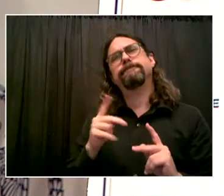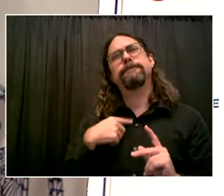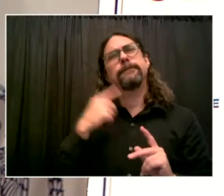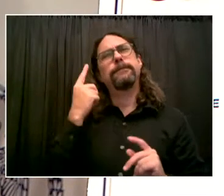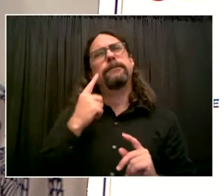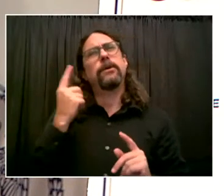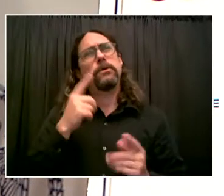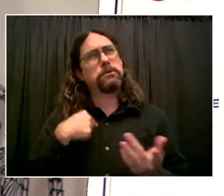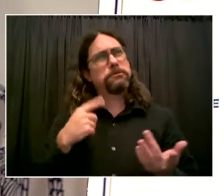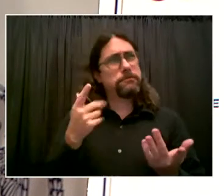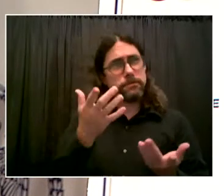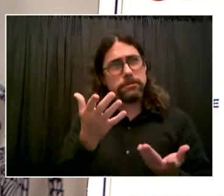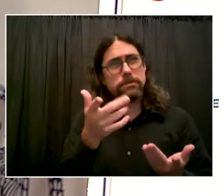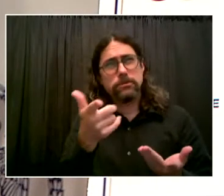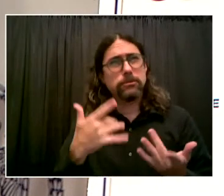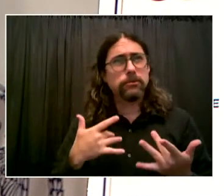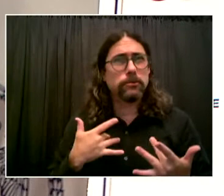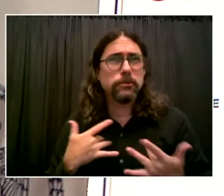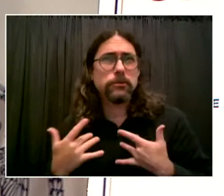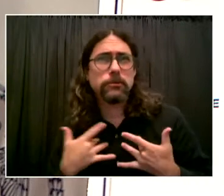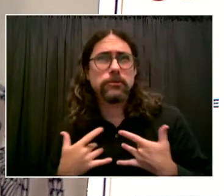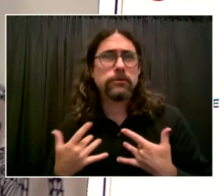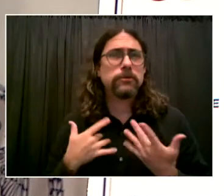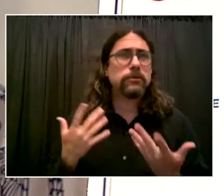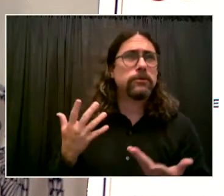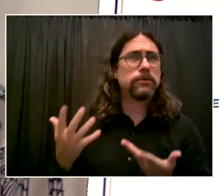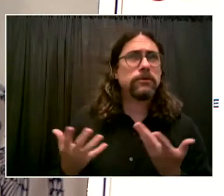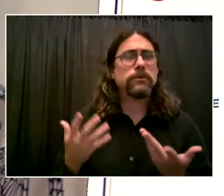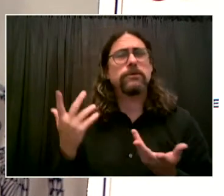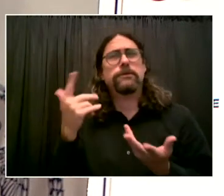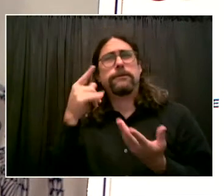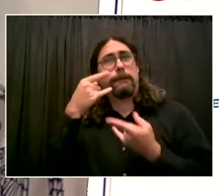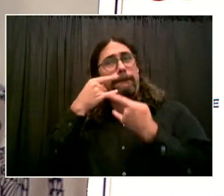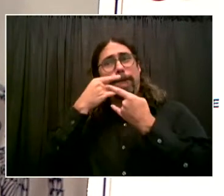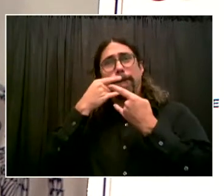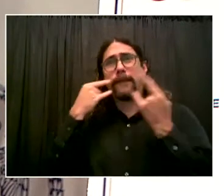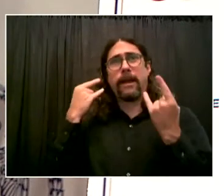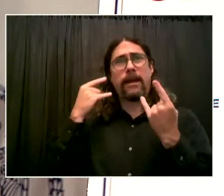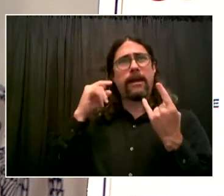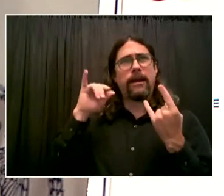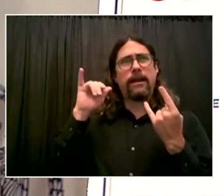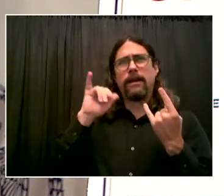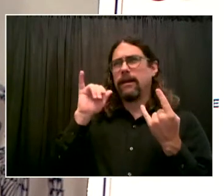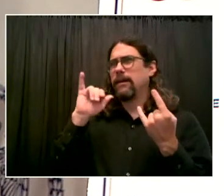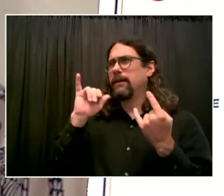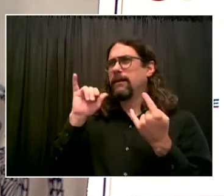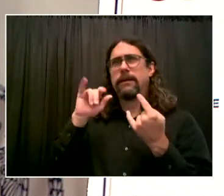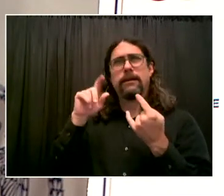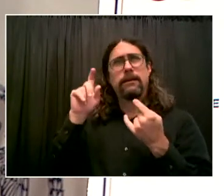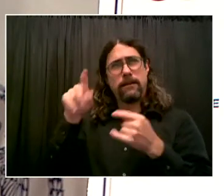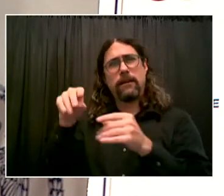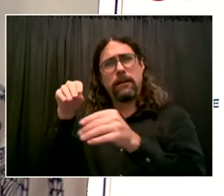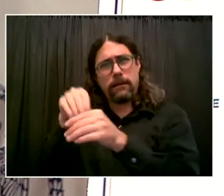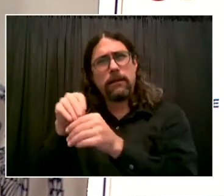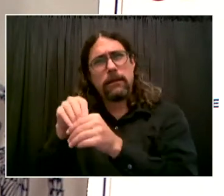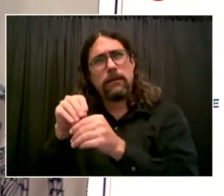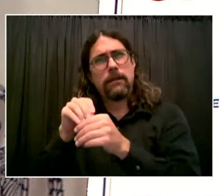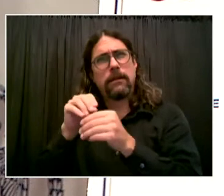REPERCUSSIONS OF REQUIRING MAS SK INDOORS OR NOT